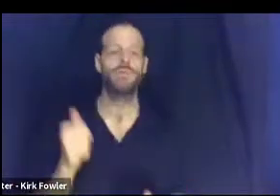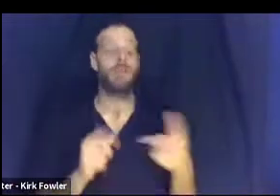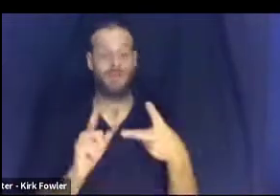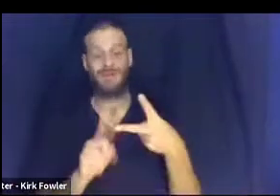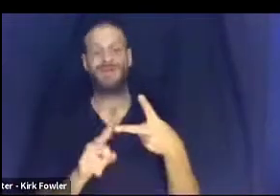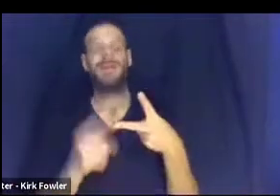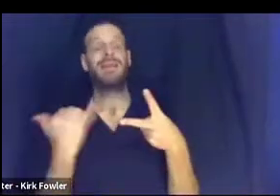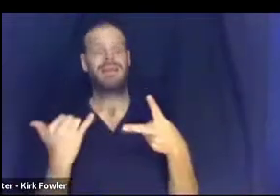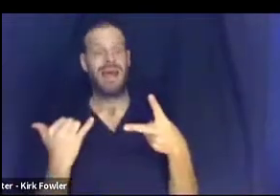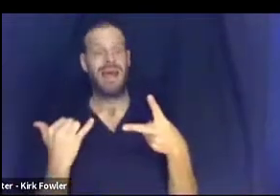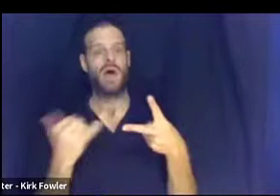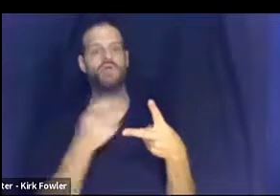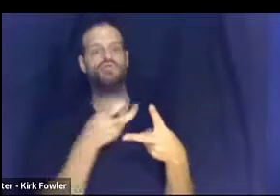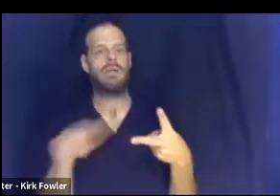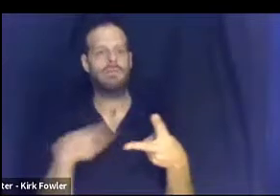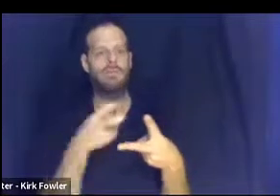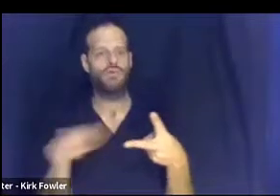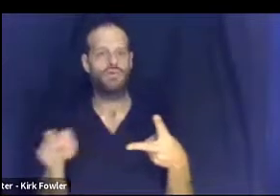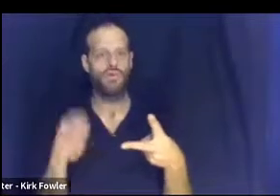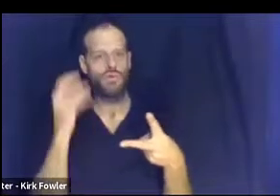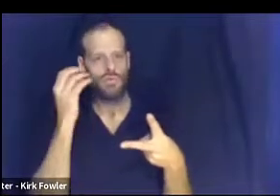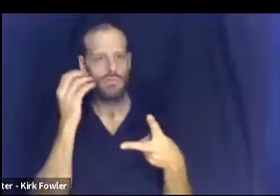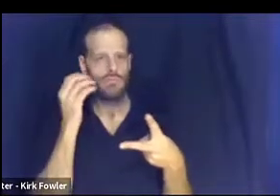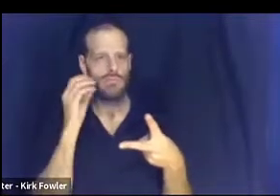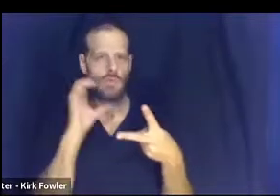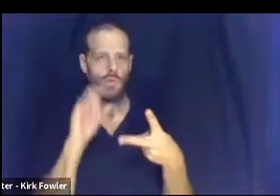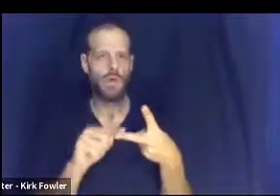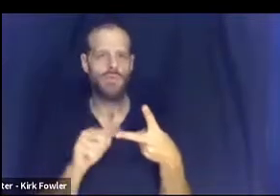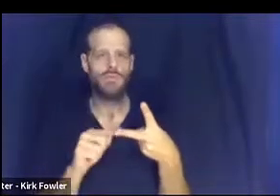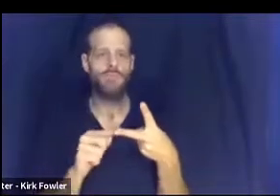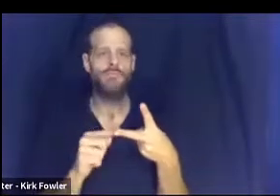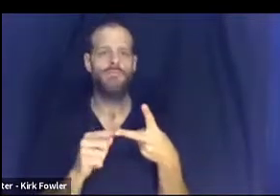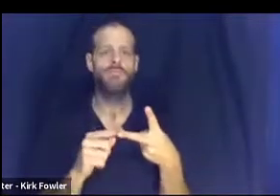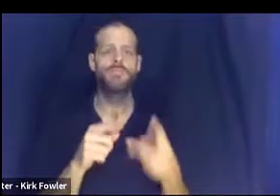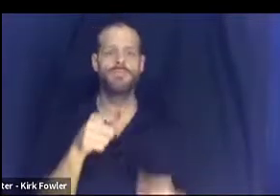Here's an example of the little, that's the American Printing House for the blind,